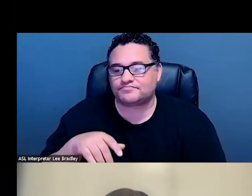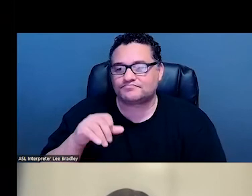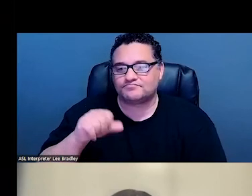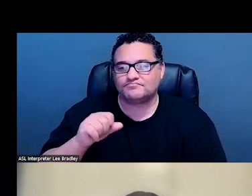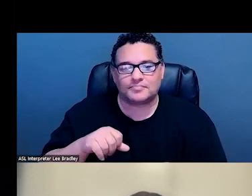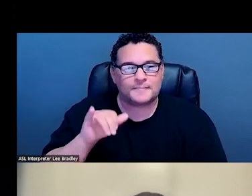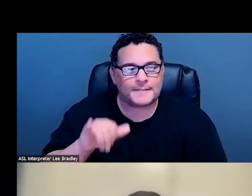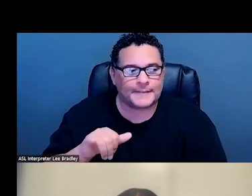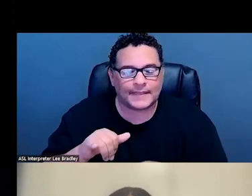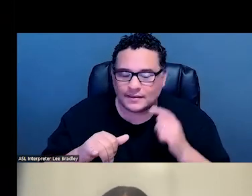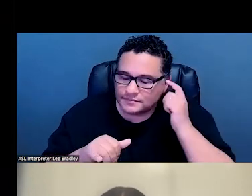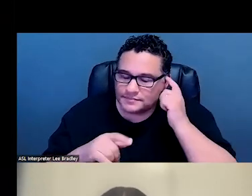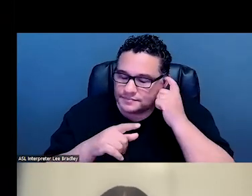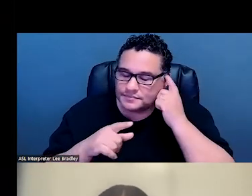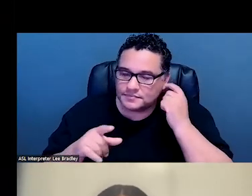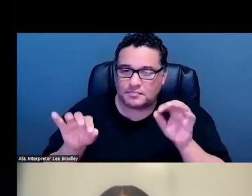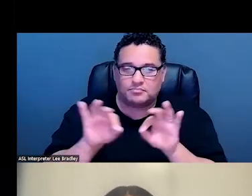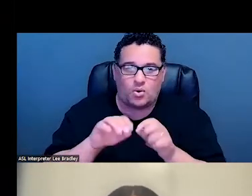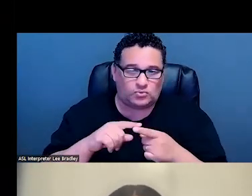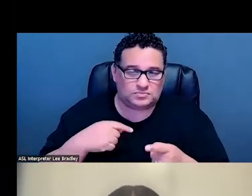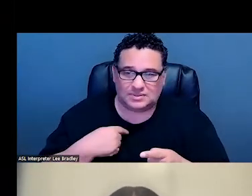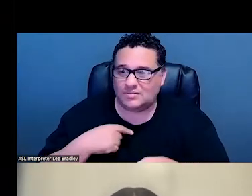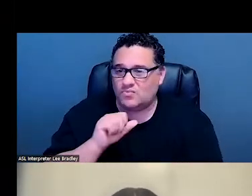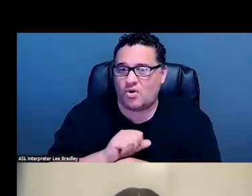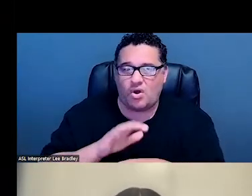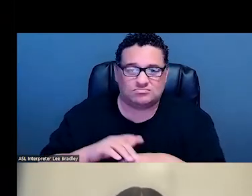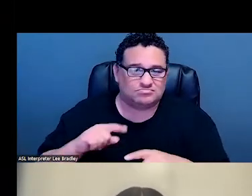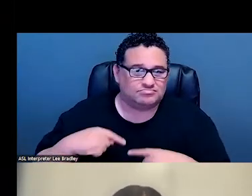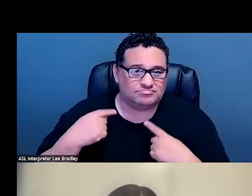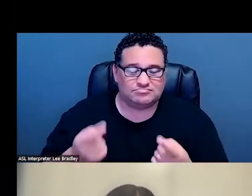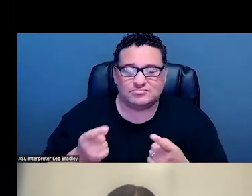TO ME. THAT I HAVE BEEN WORKING ON, THROUGHOUT MY TIME, WORKING IN THE MEDICAID PROGRAM,